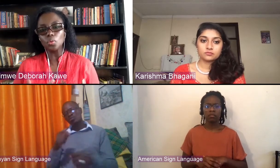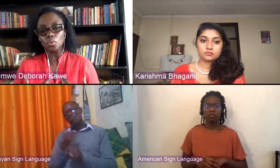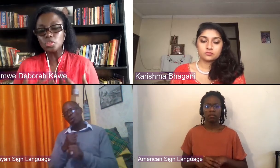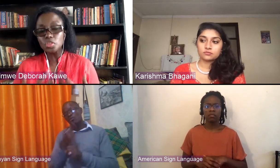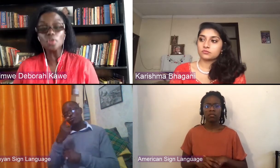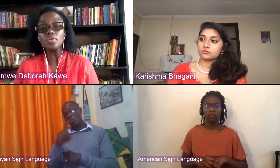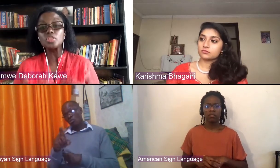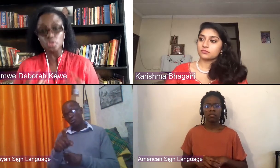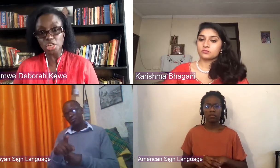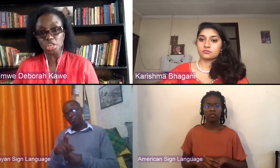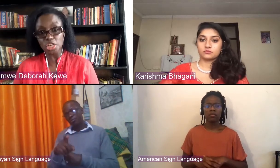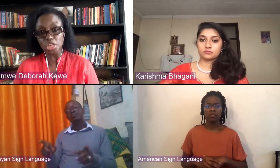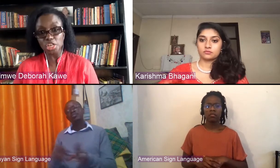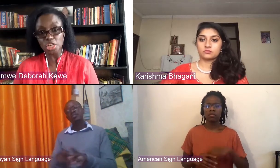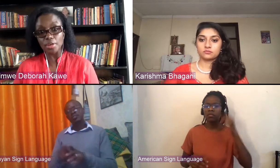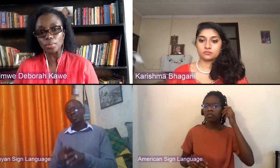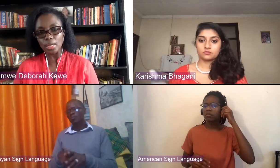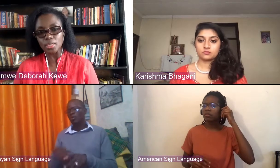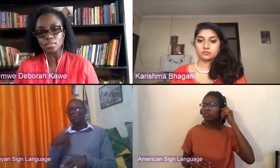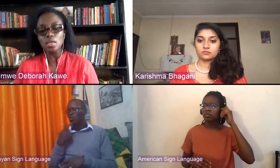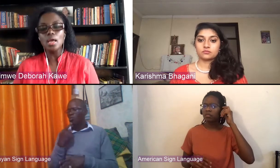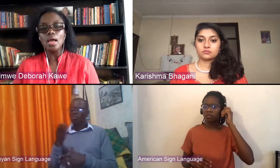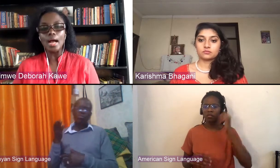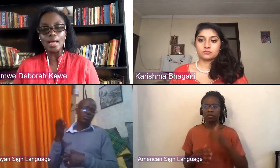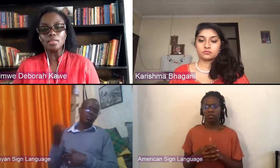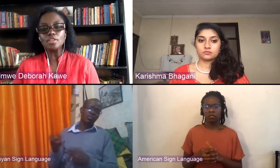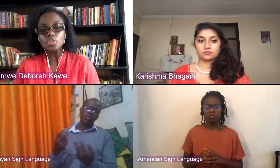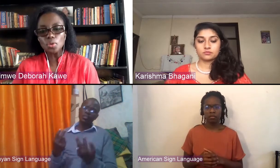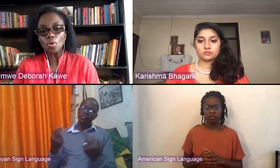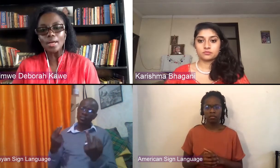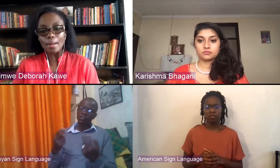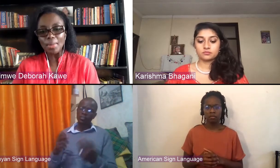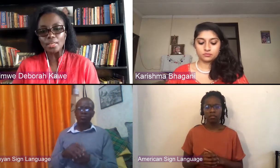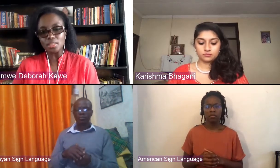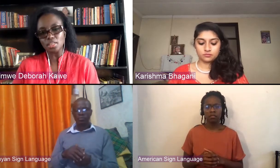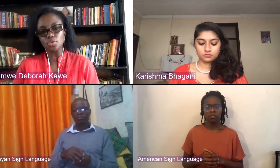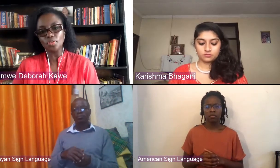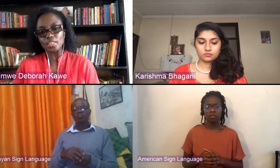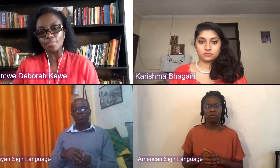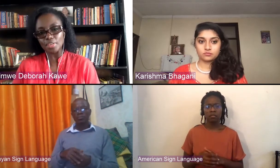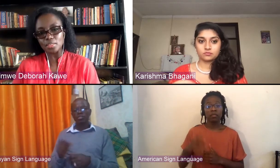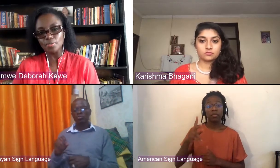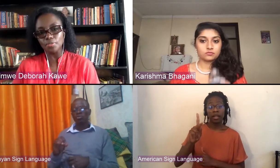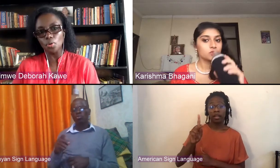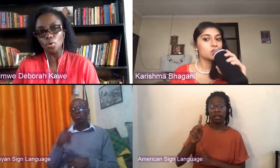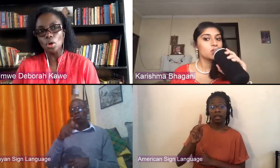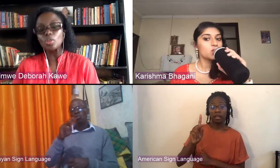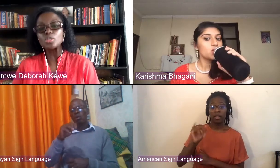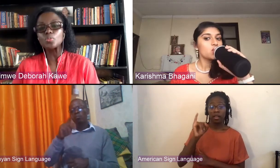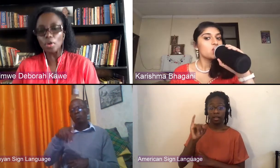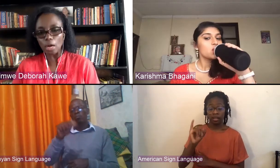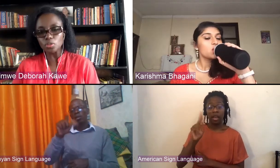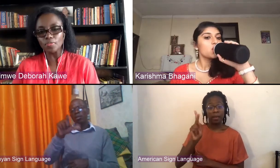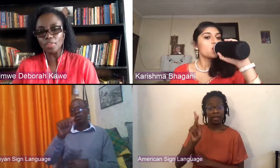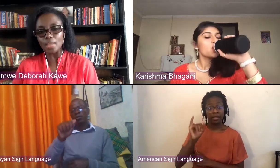whose stories you're sharing with us. And so Kampala International Theater Festival was born out of that.